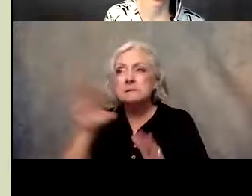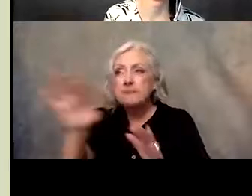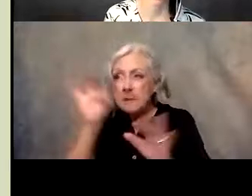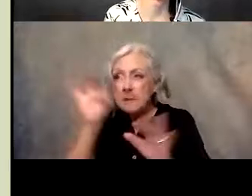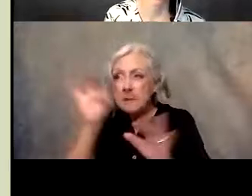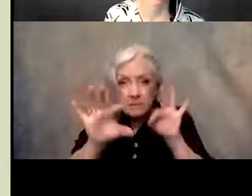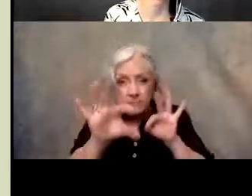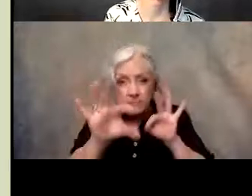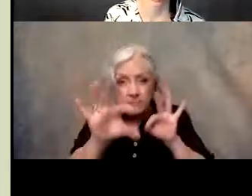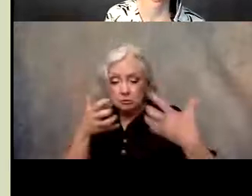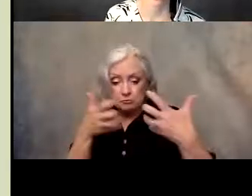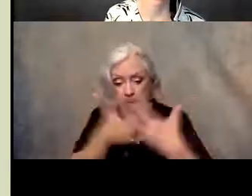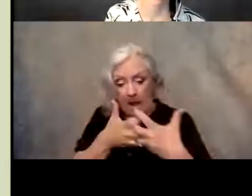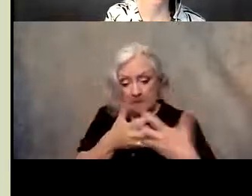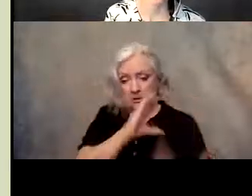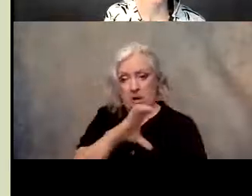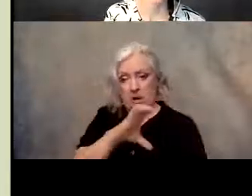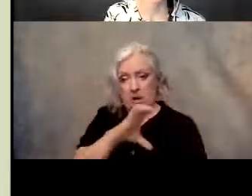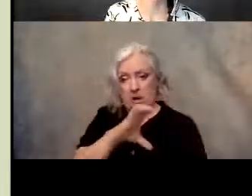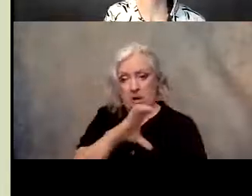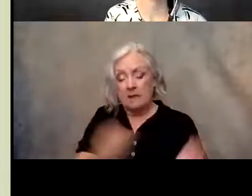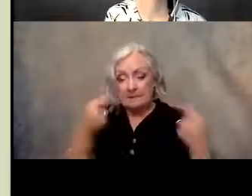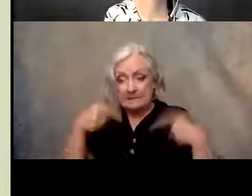And it's also synchronized.